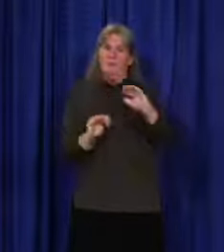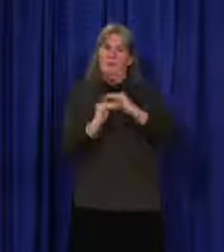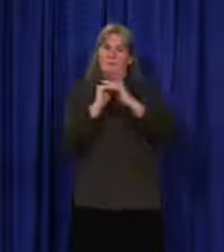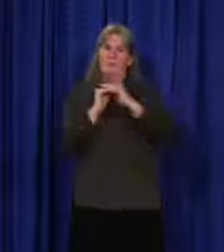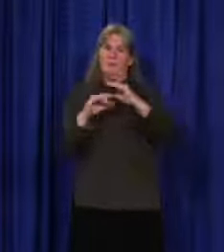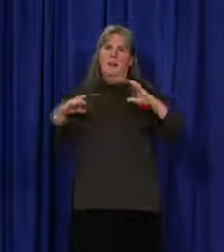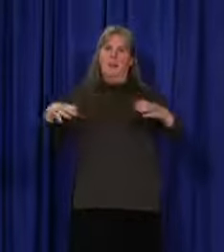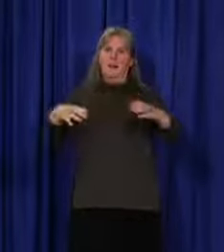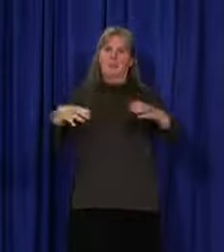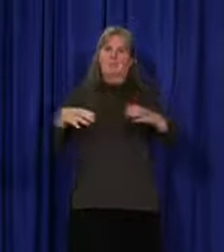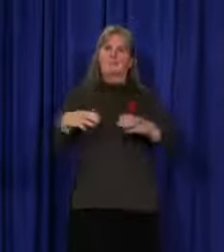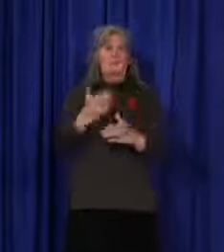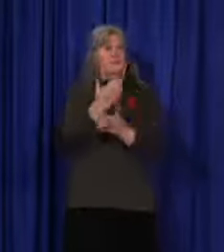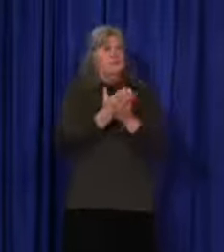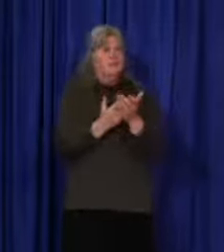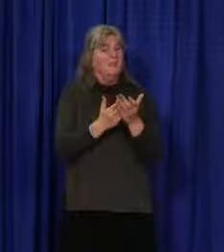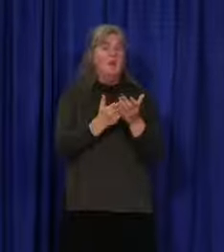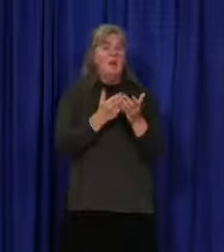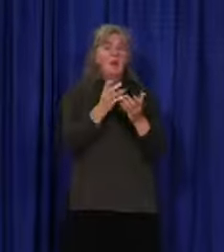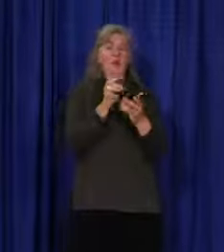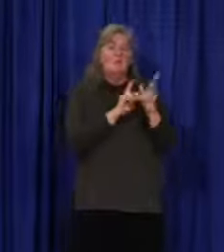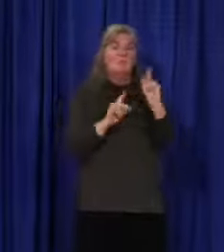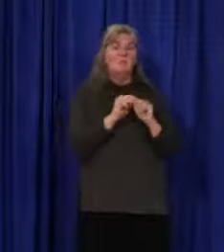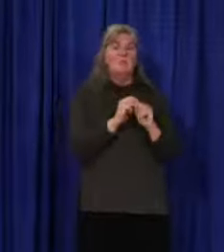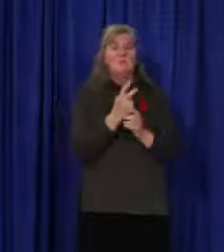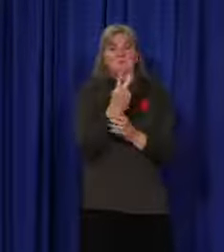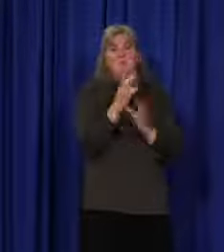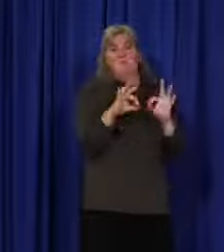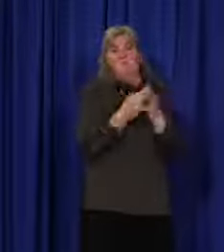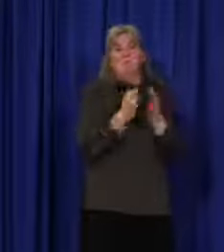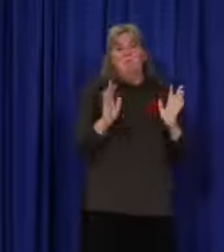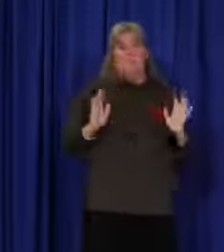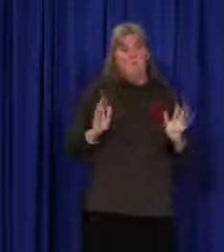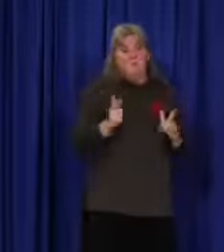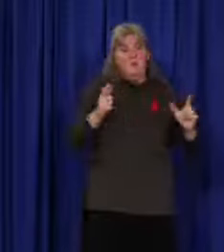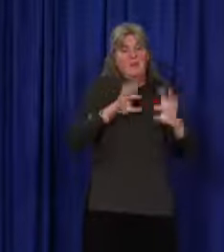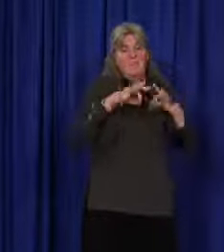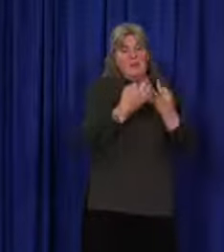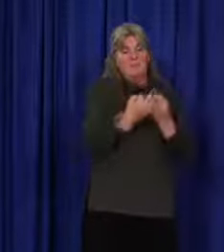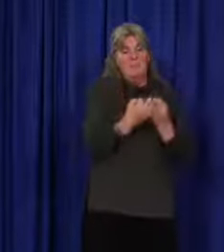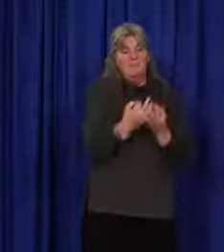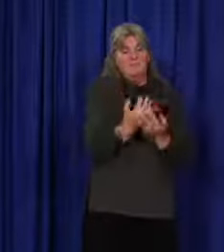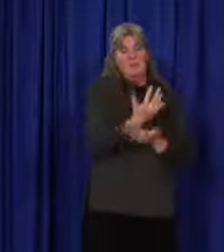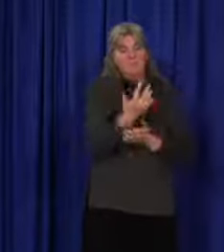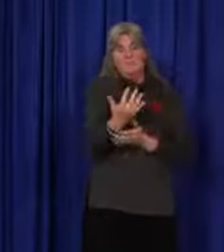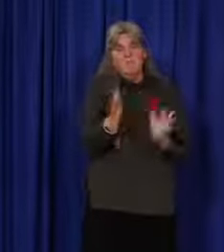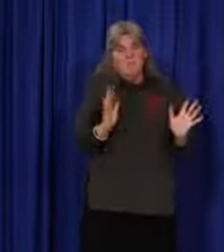cultural events could also resume in some form. Along with cultural events come